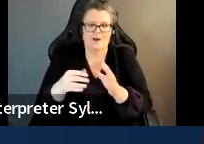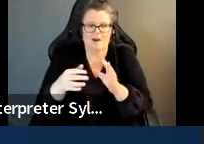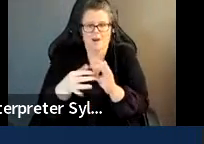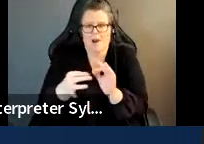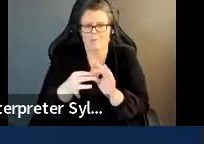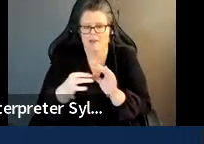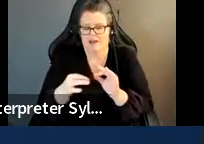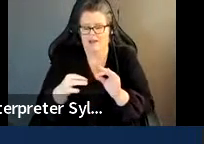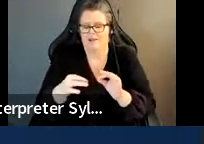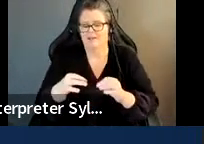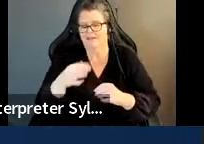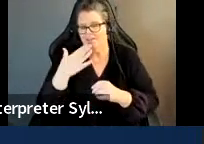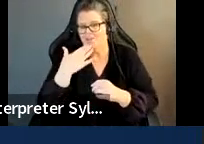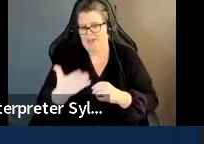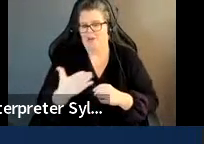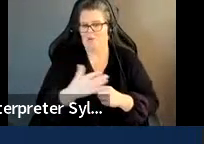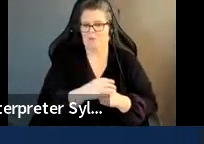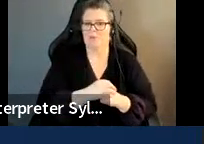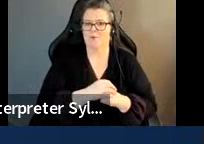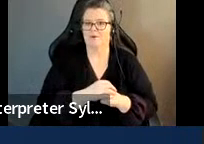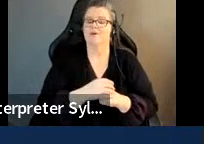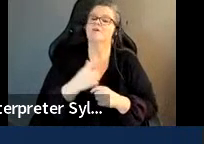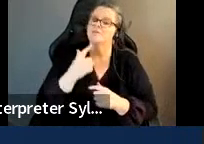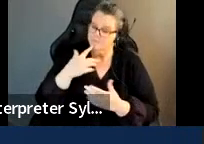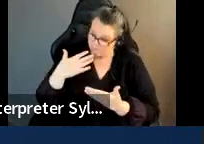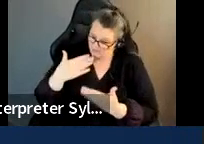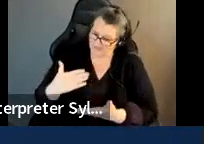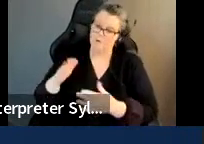Bobby Stinnette: Well thank you for your comment as well.